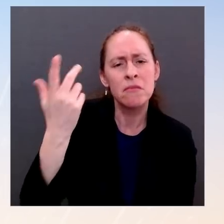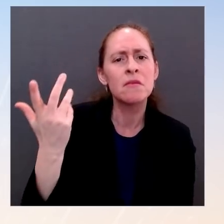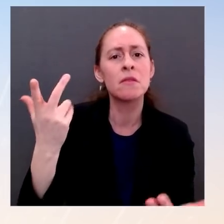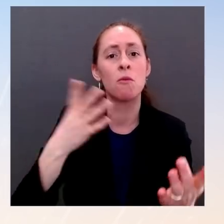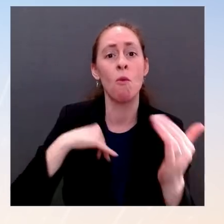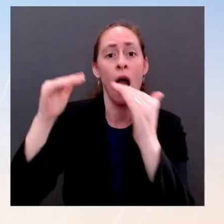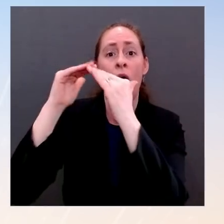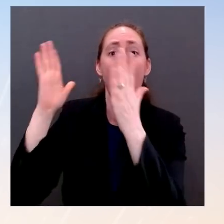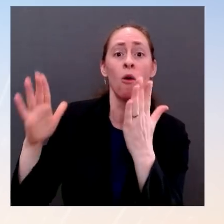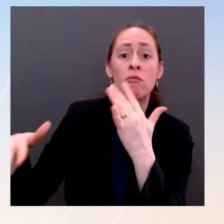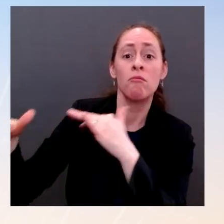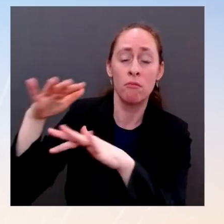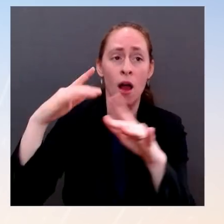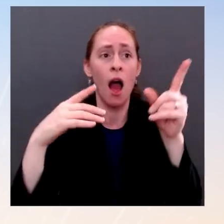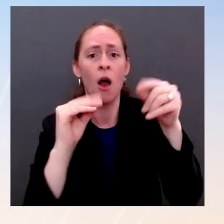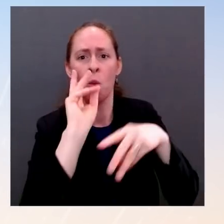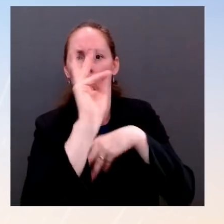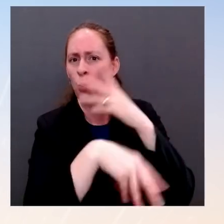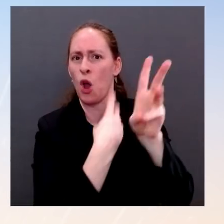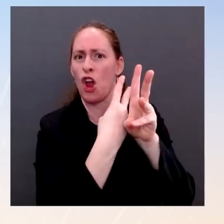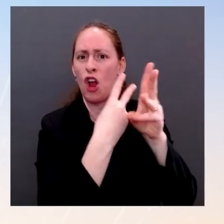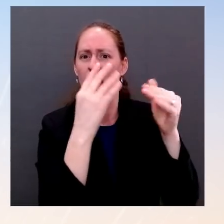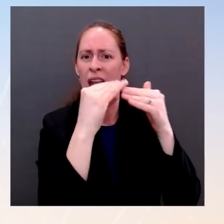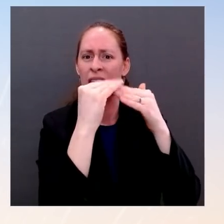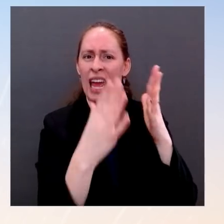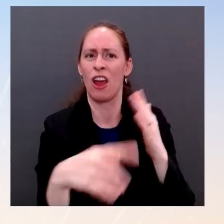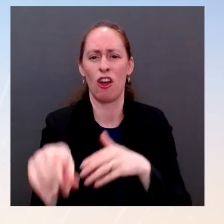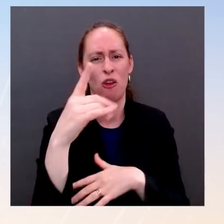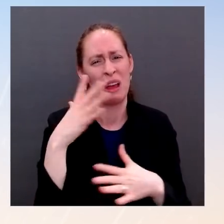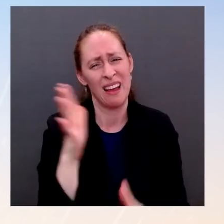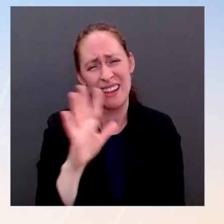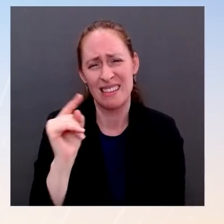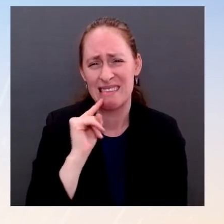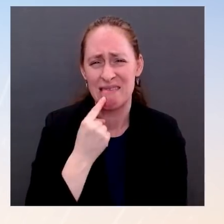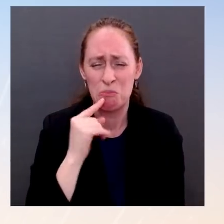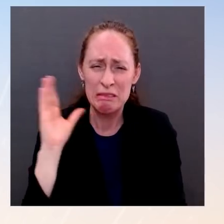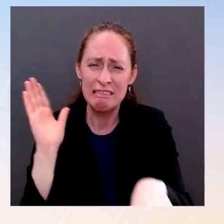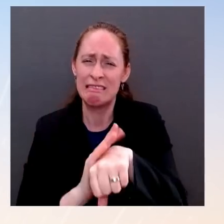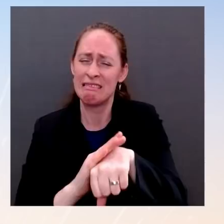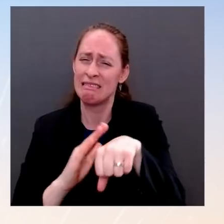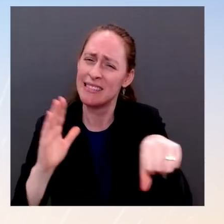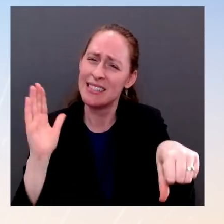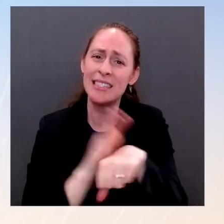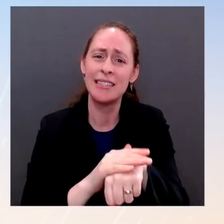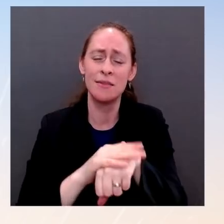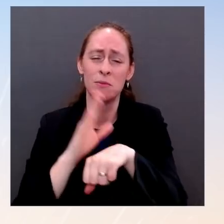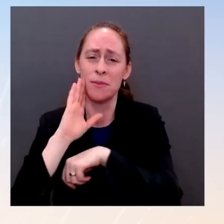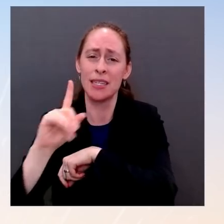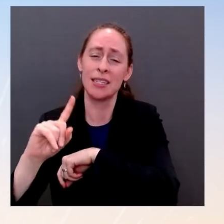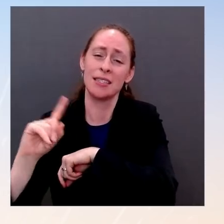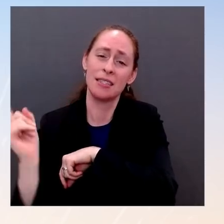the most powerful deterrent to an invasion. But now, with all of these signs that an invasion is going